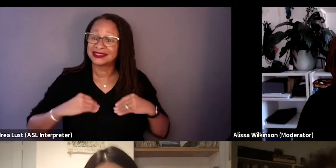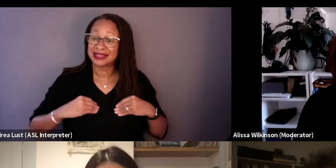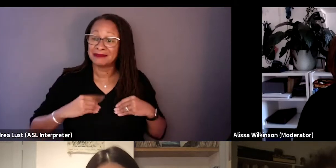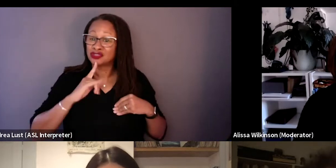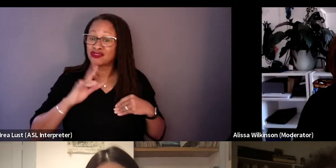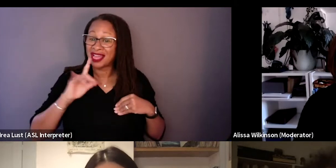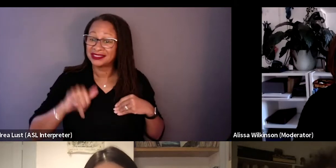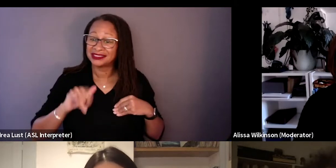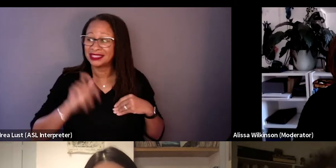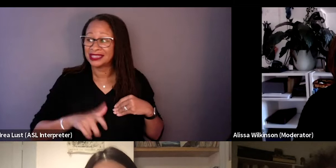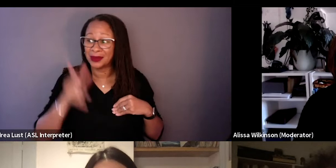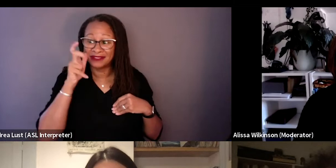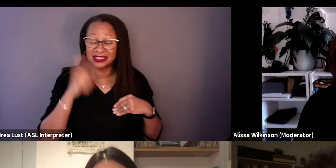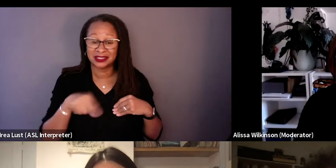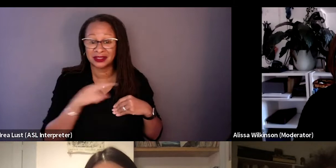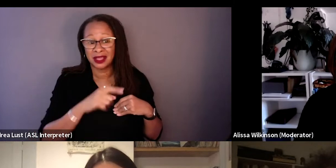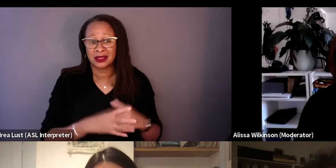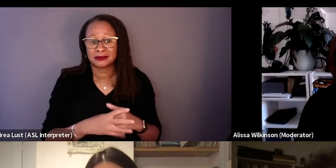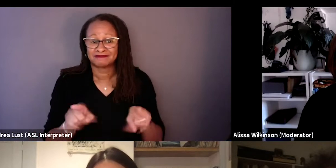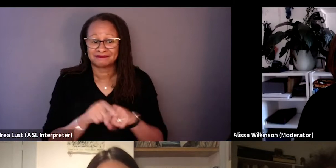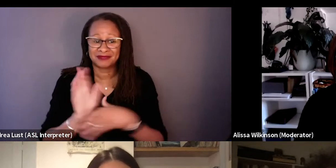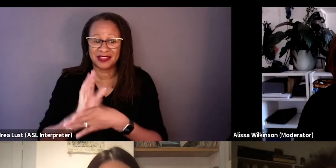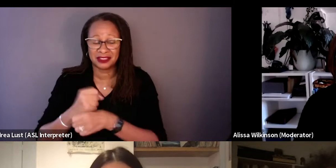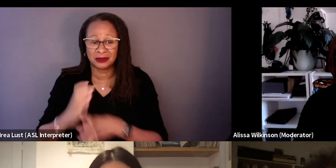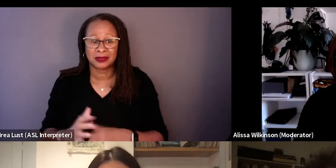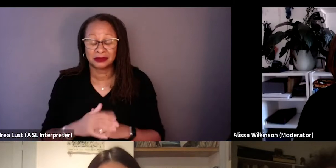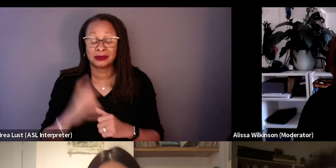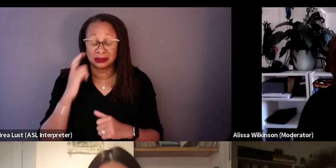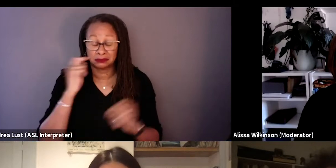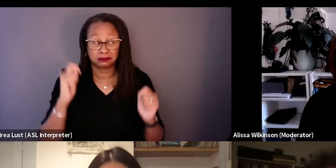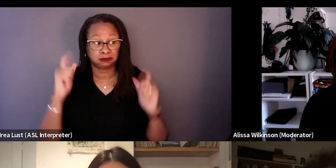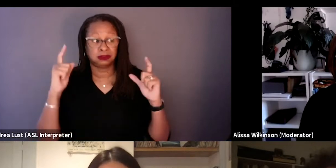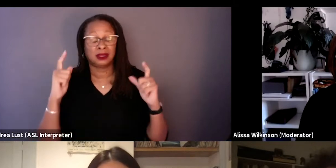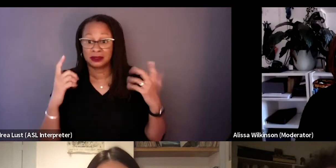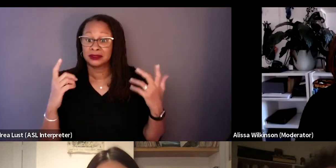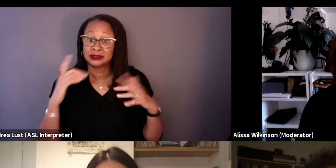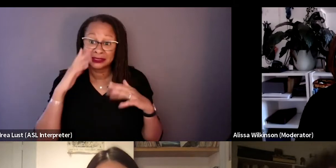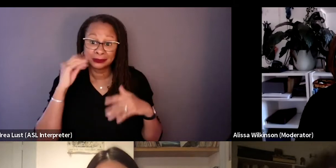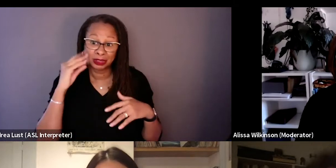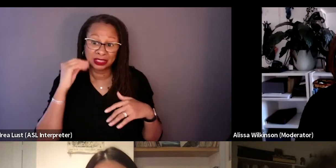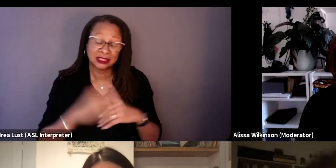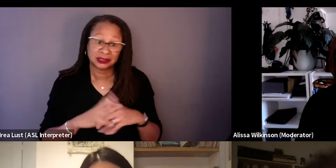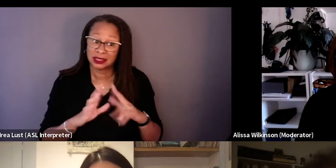You have to listen to them. And as a filmmaker, it was an eyeopening experience because you are not just an Afghan,